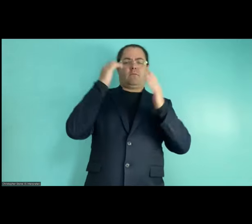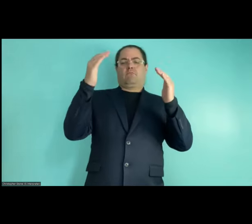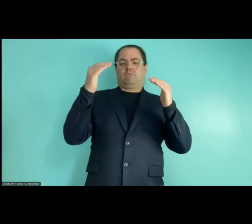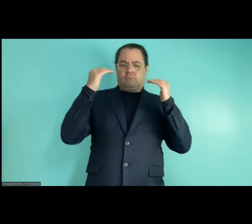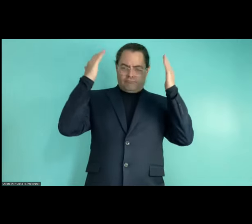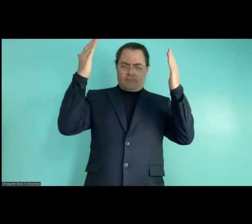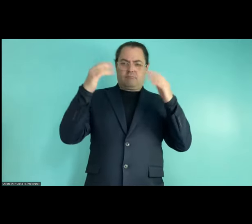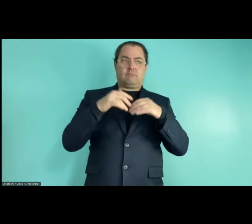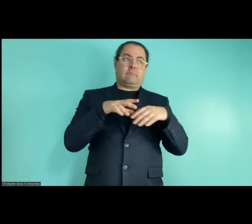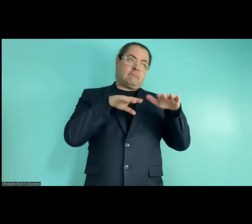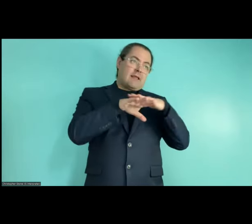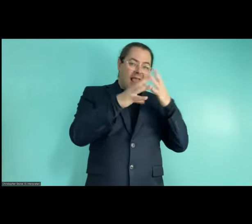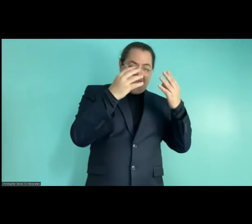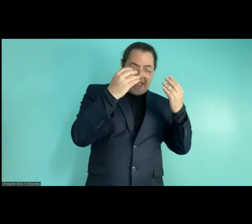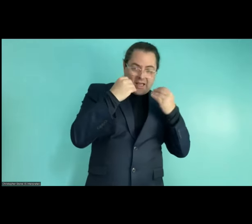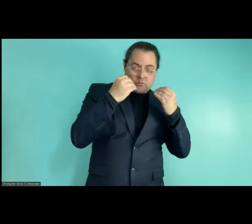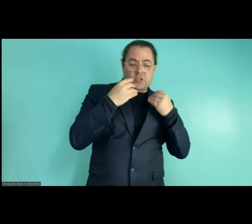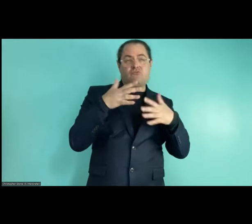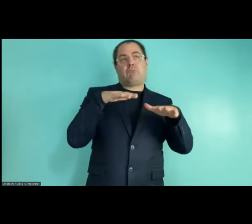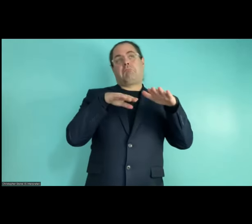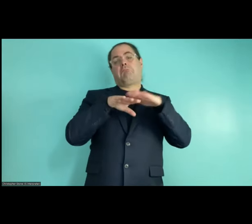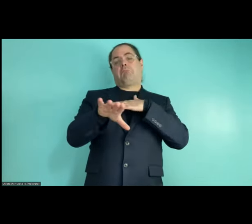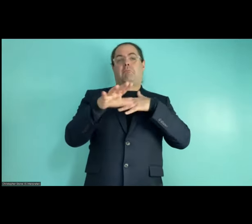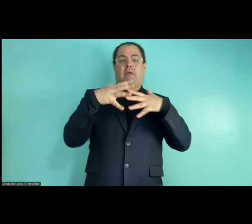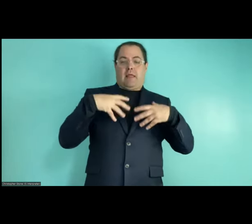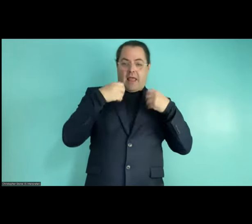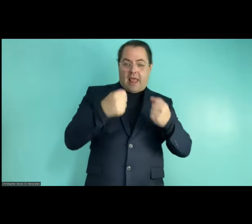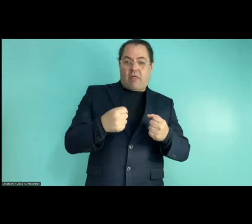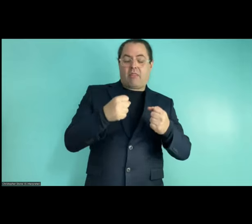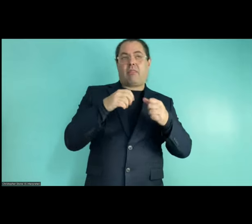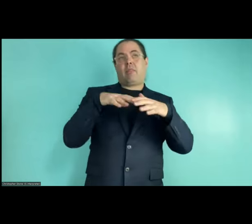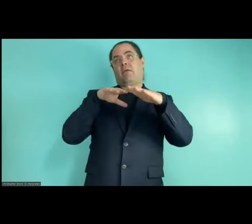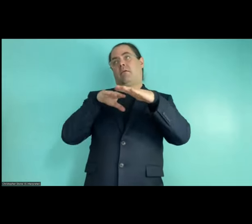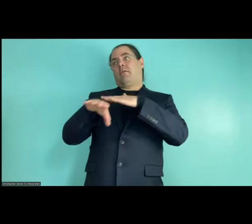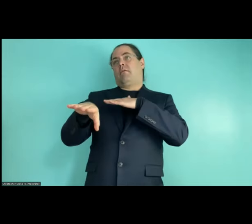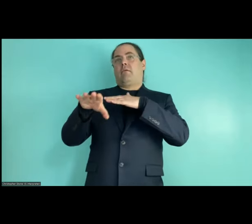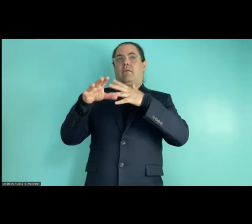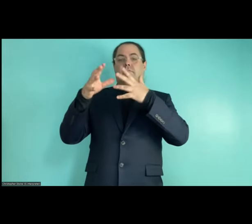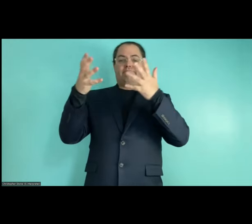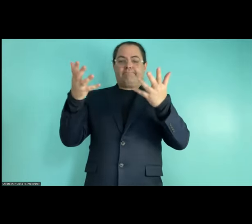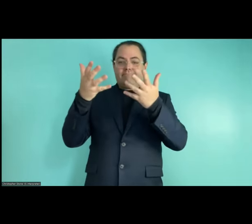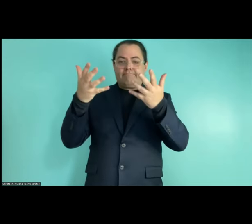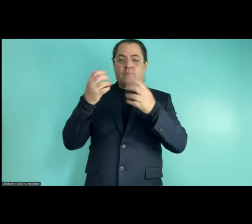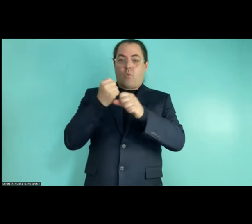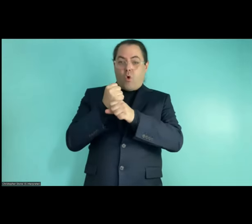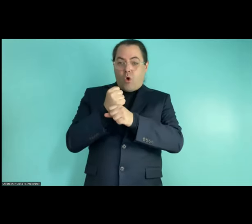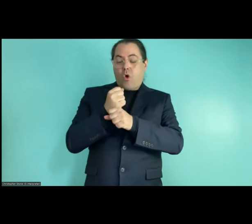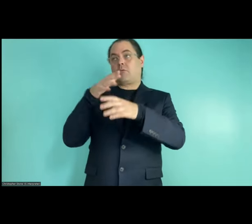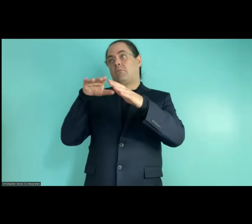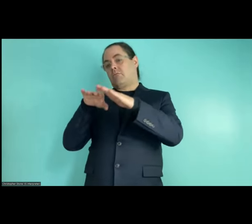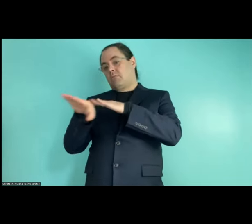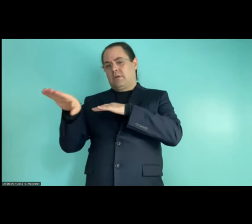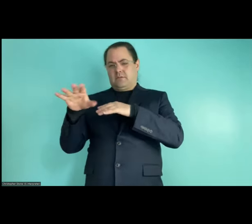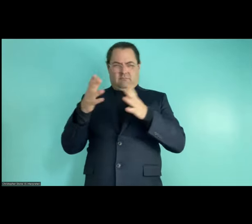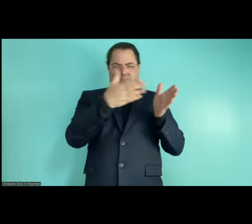16:51:15 access to education, access to health access to, to workplace. I think we need to